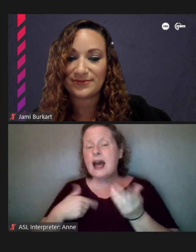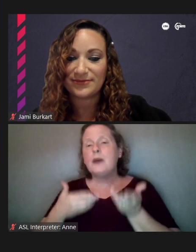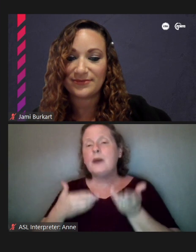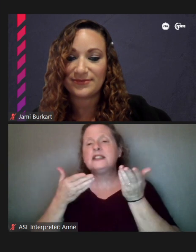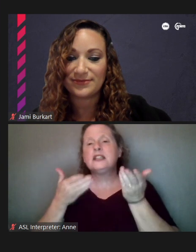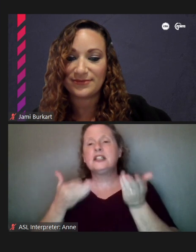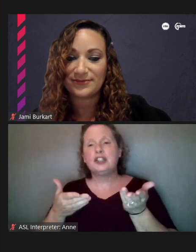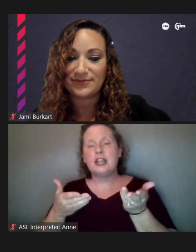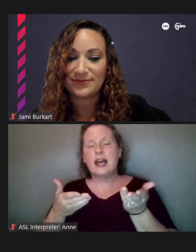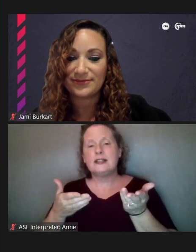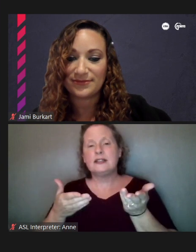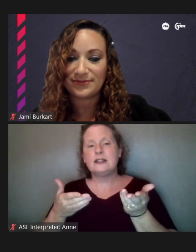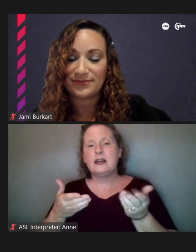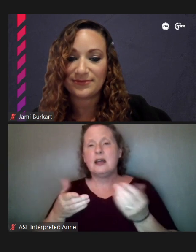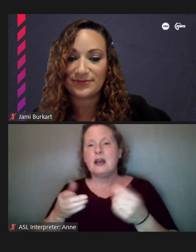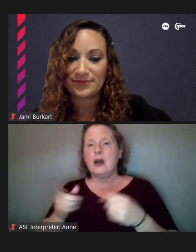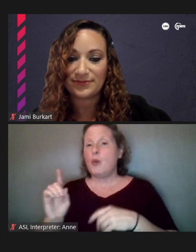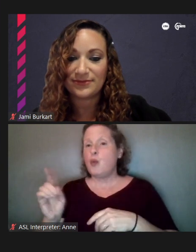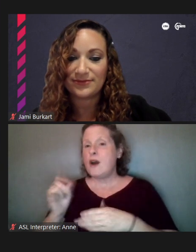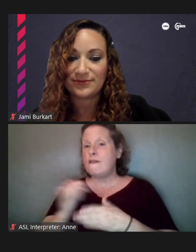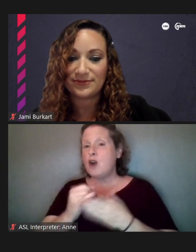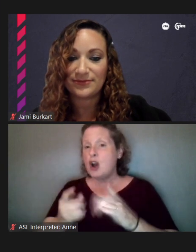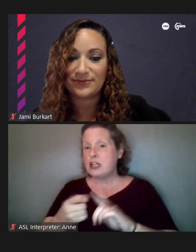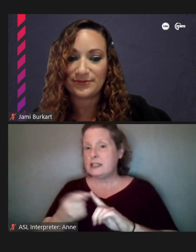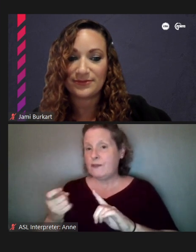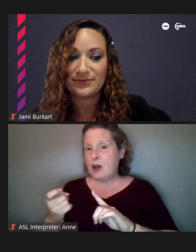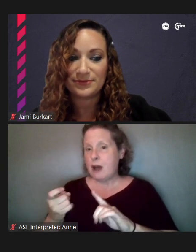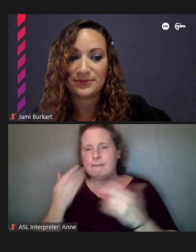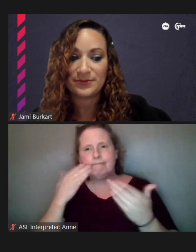wherever the artist is coming from, and I don't know if you're talking about the artist that's